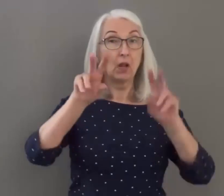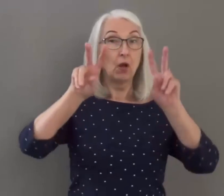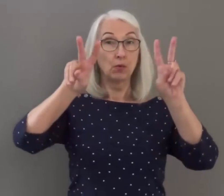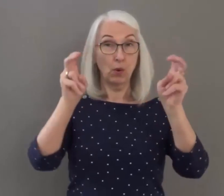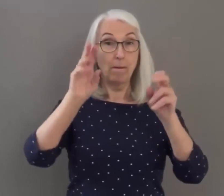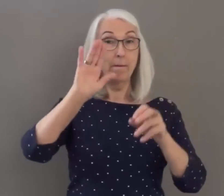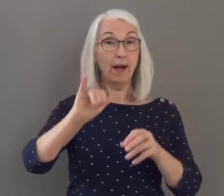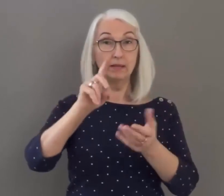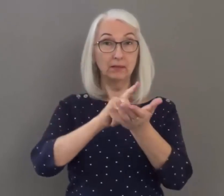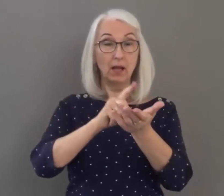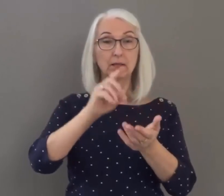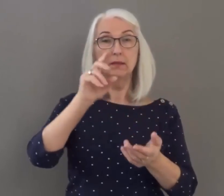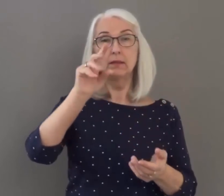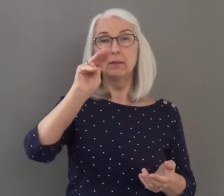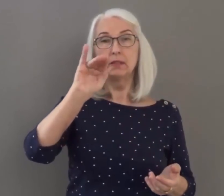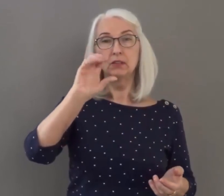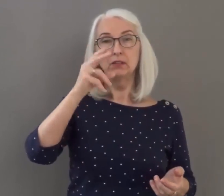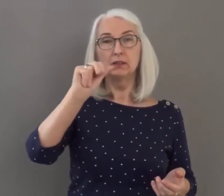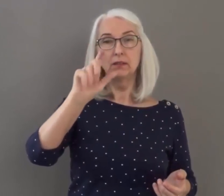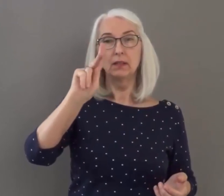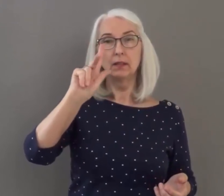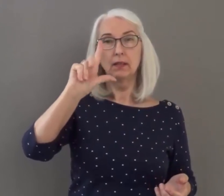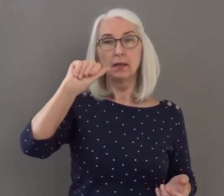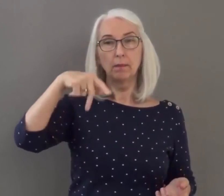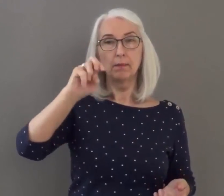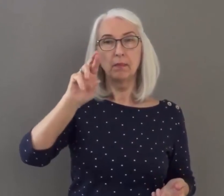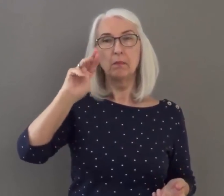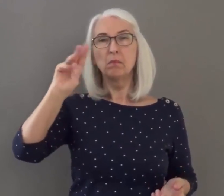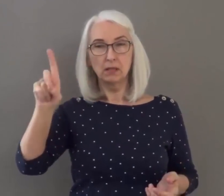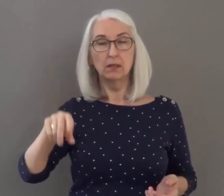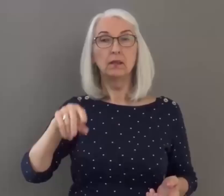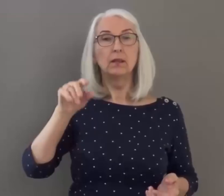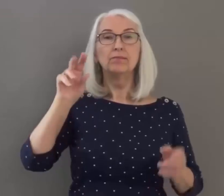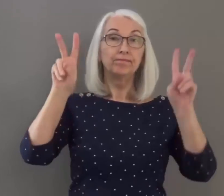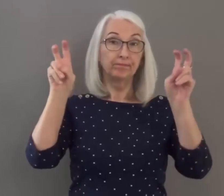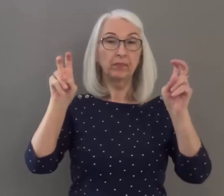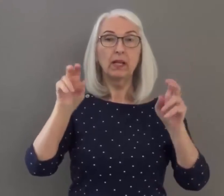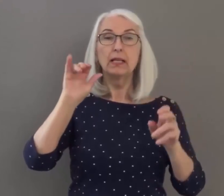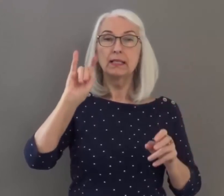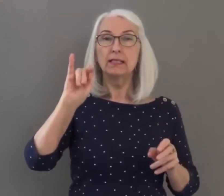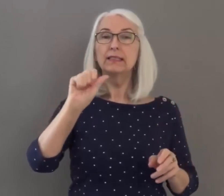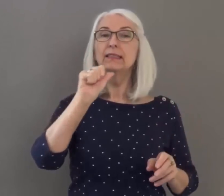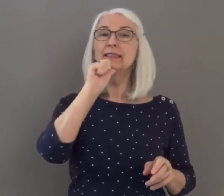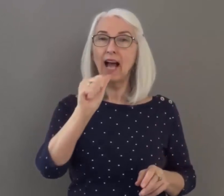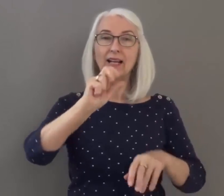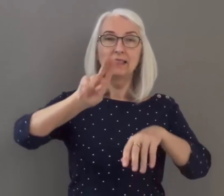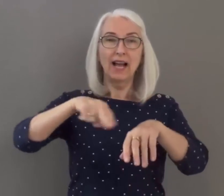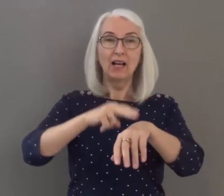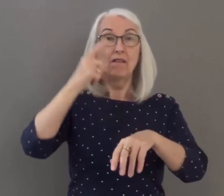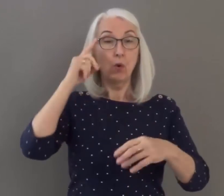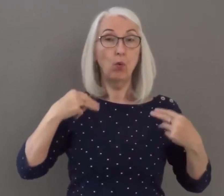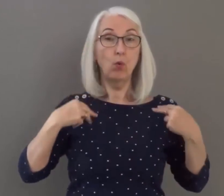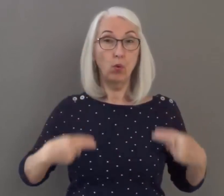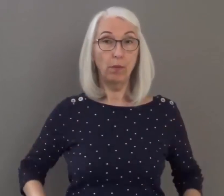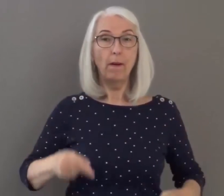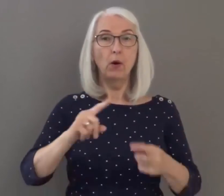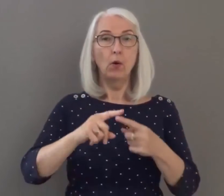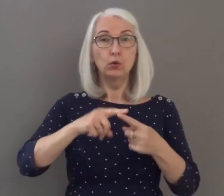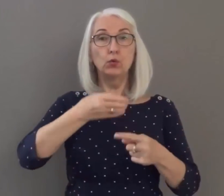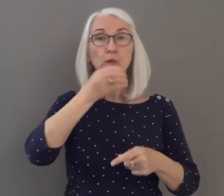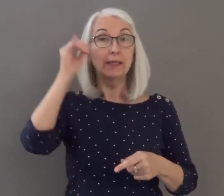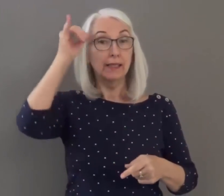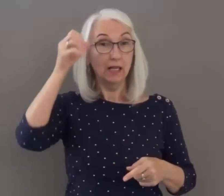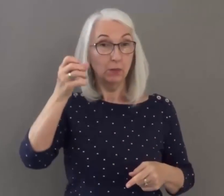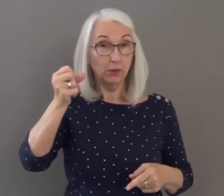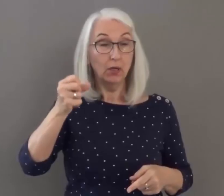Quote by Dr. Michael Klaper, MD. “It’s not natural for humans to drink cow’s milk.